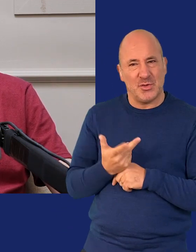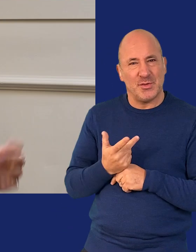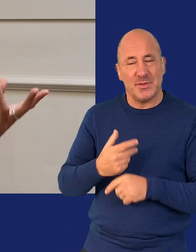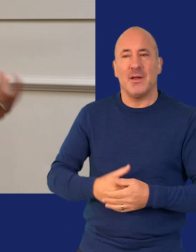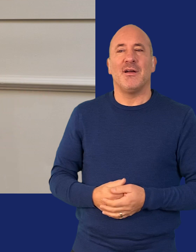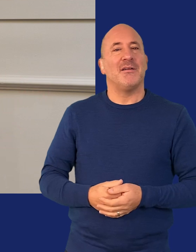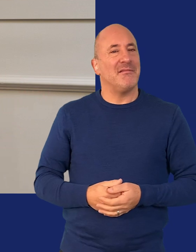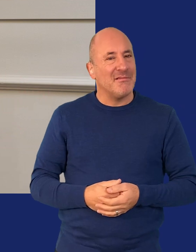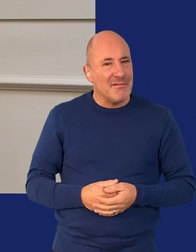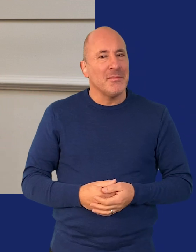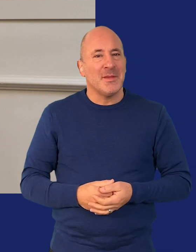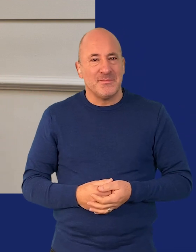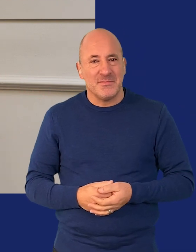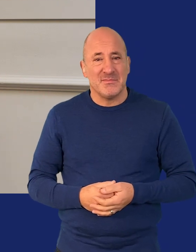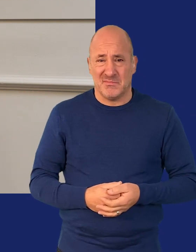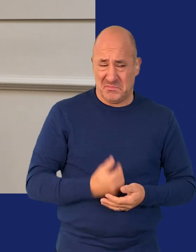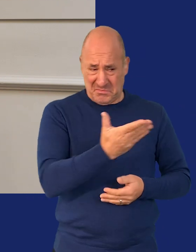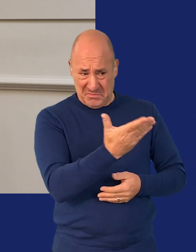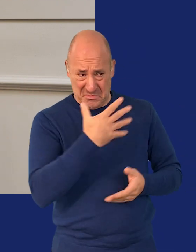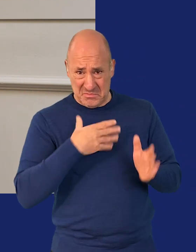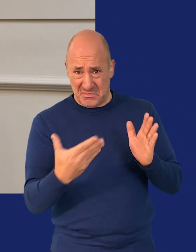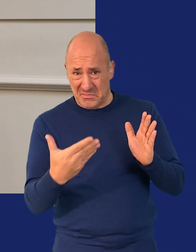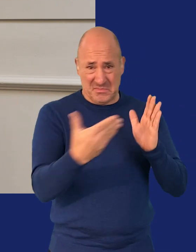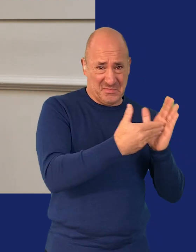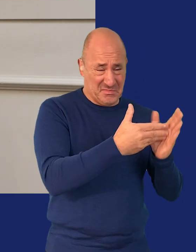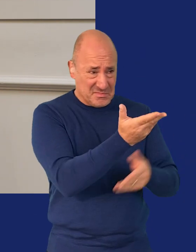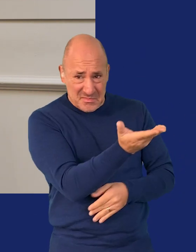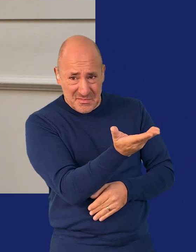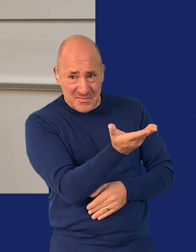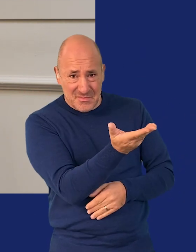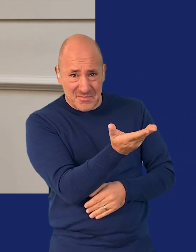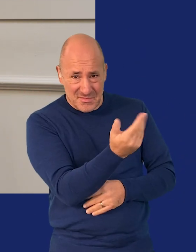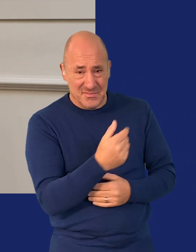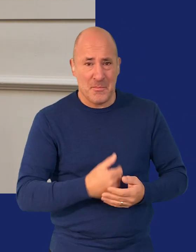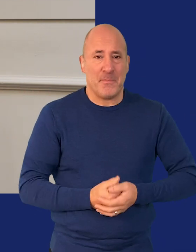Adam, like, like, is there anything that you'd like to add at all?